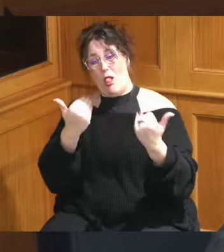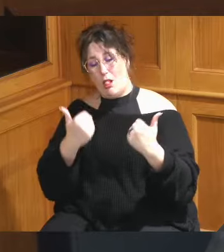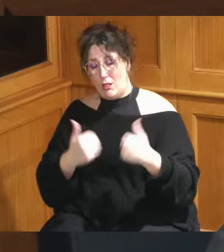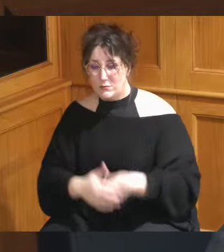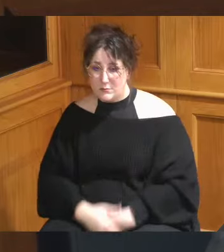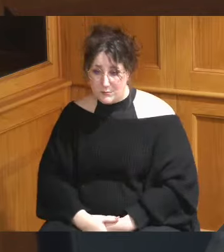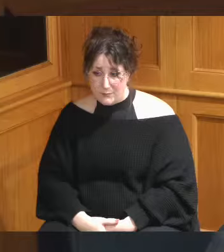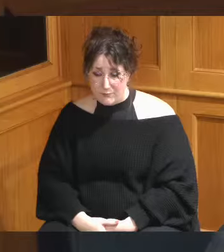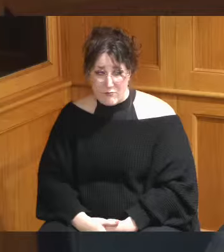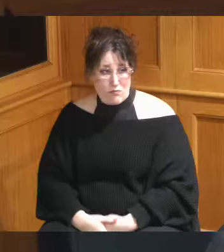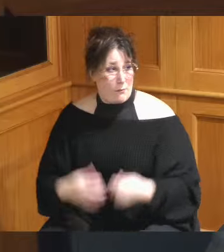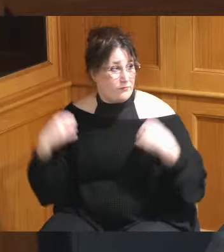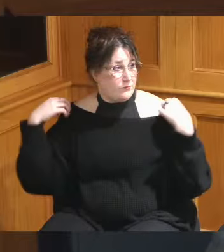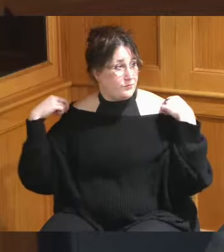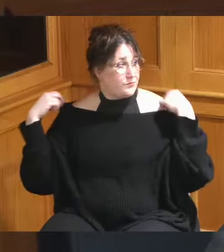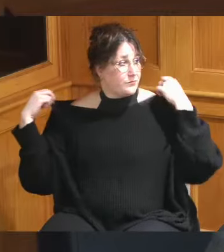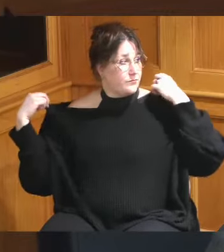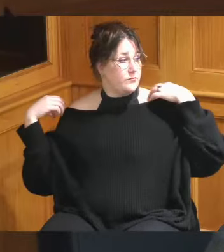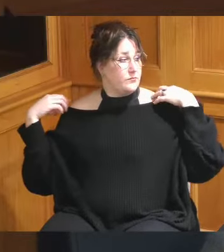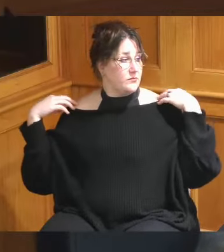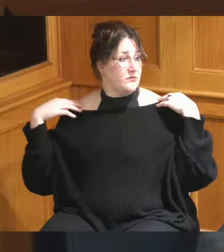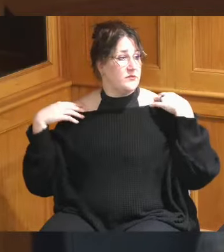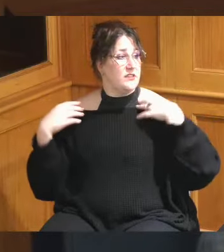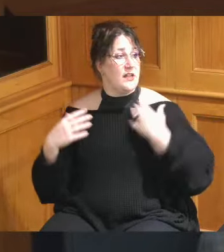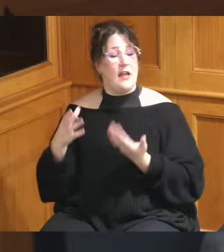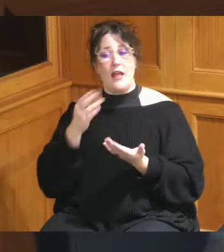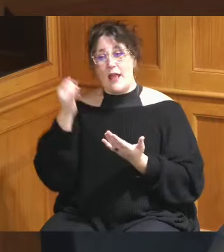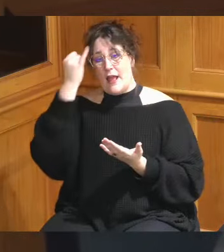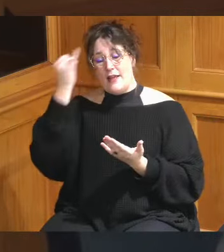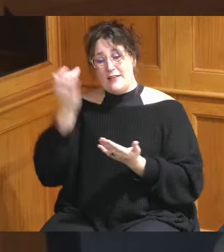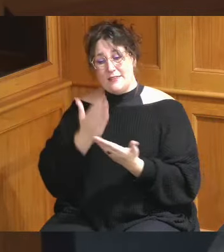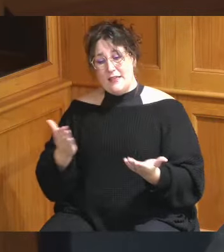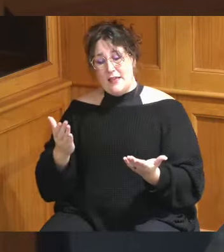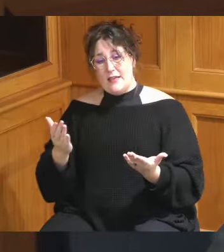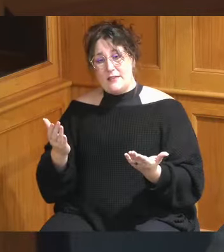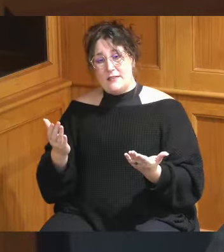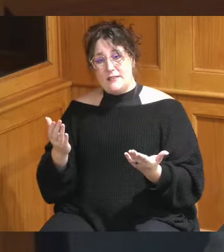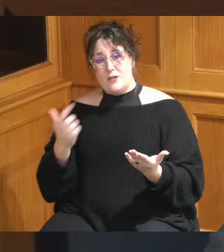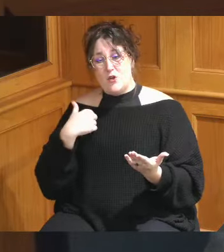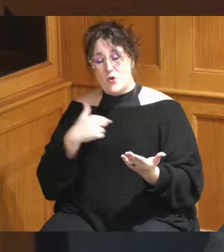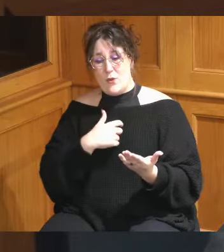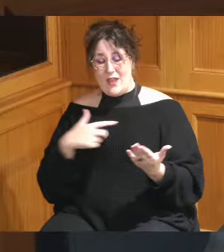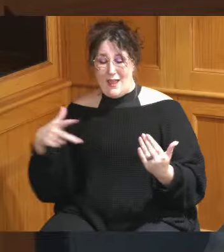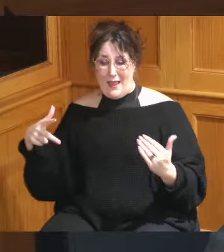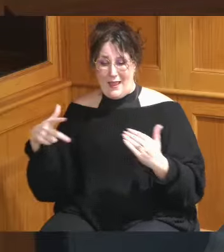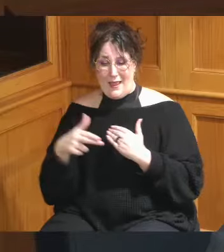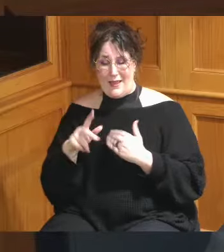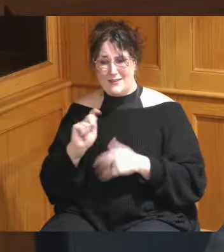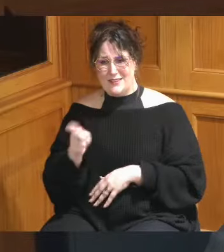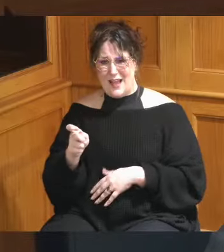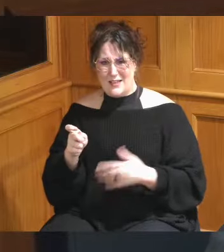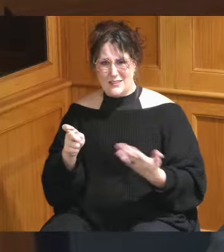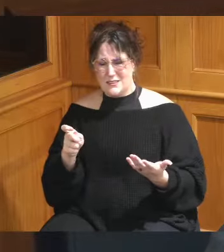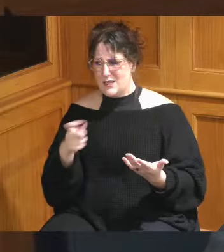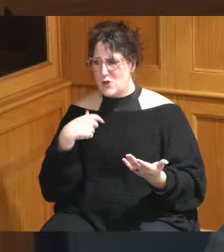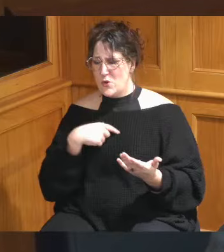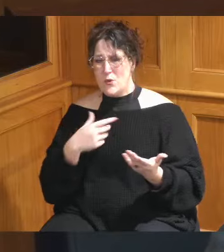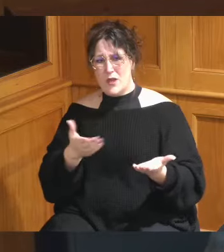in. Nor can we bring ideas and things forward and then we cut taxes. We bring development forward